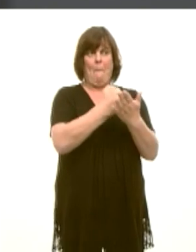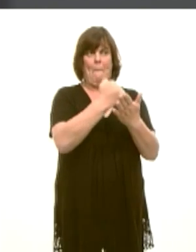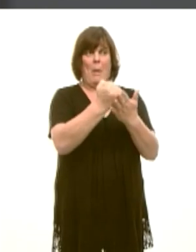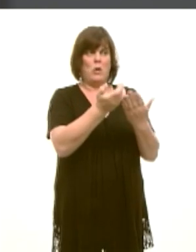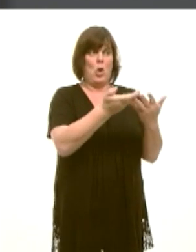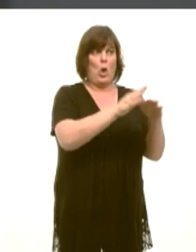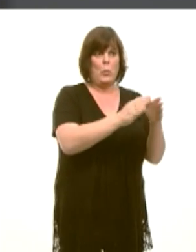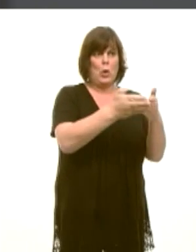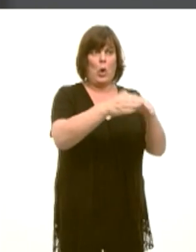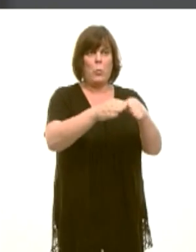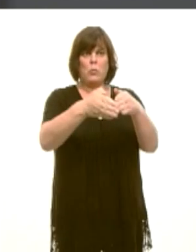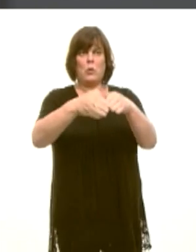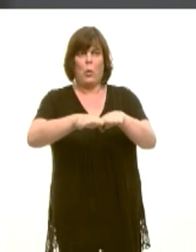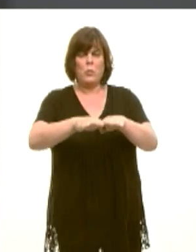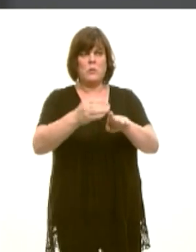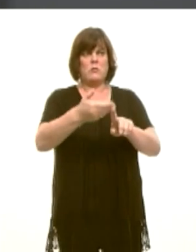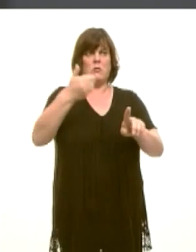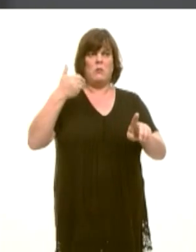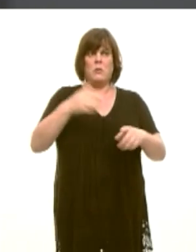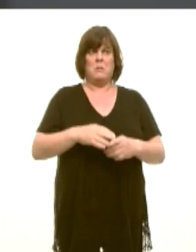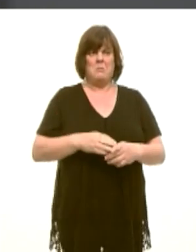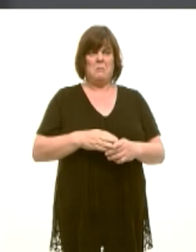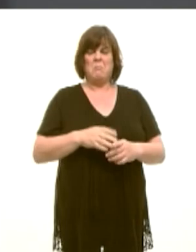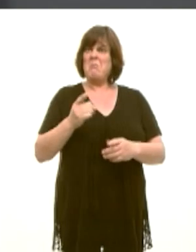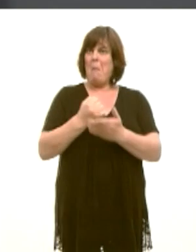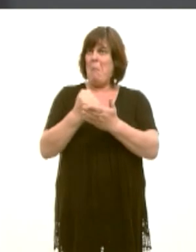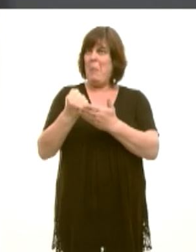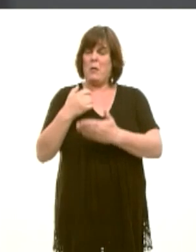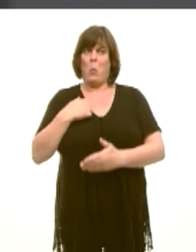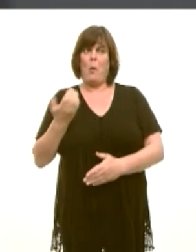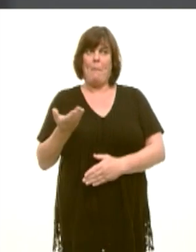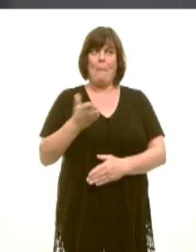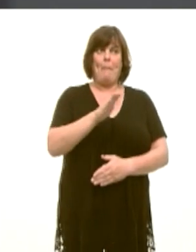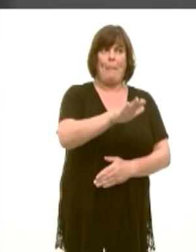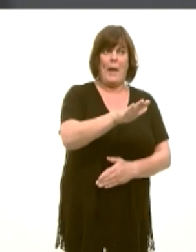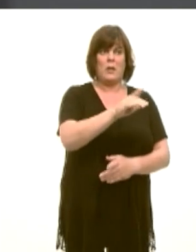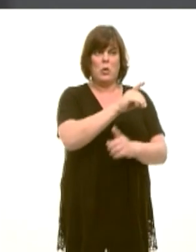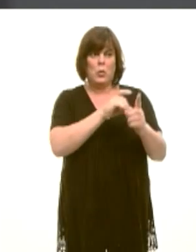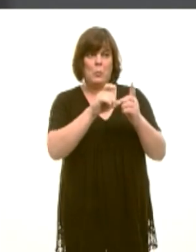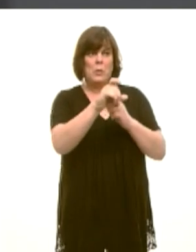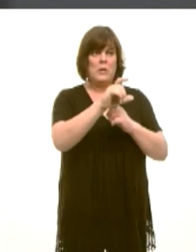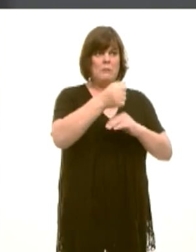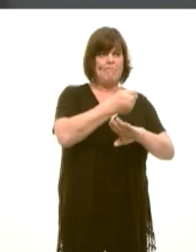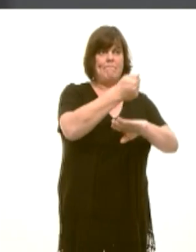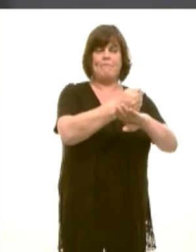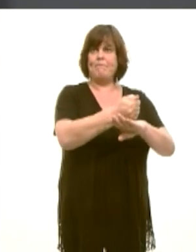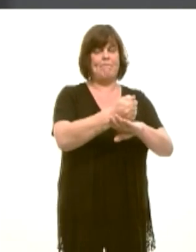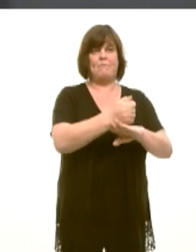Government and have no interest now in those communities or those towns because the high-street